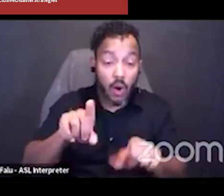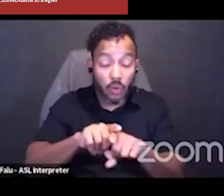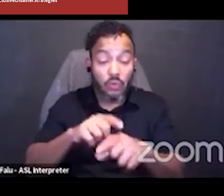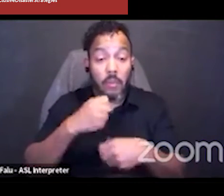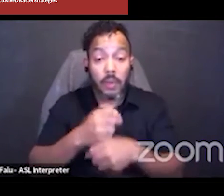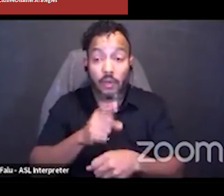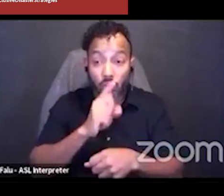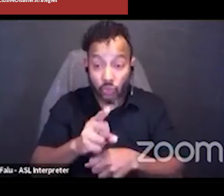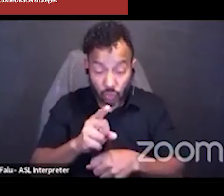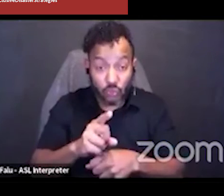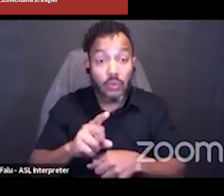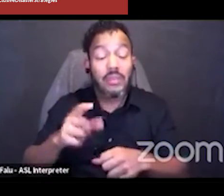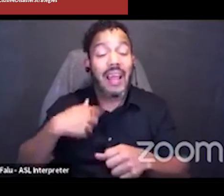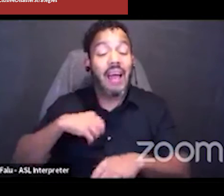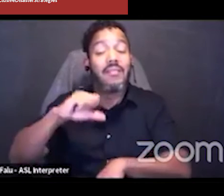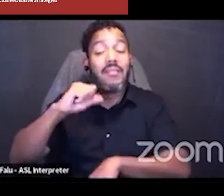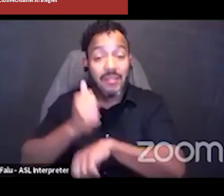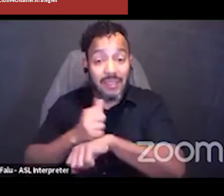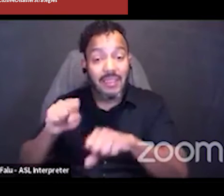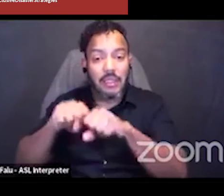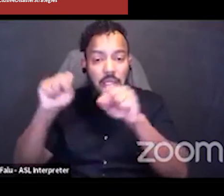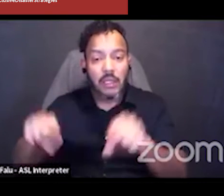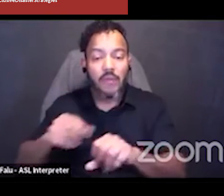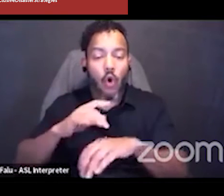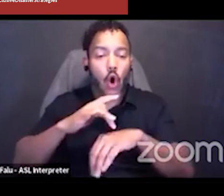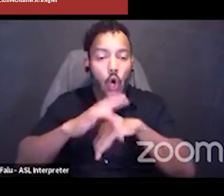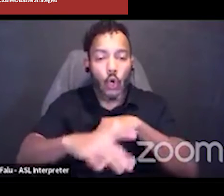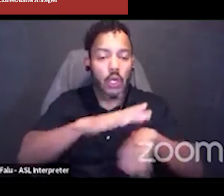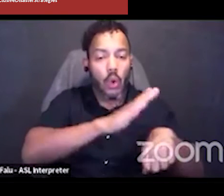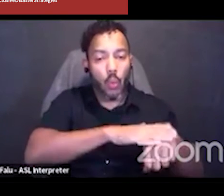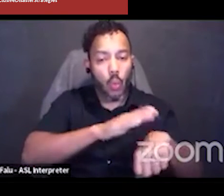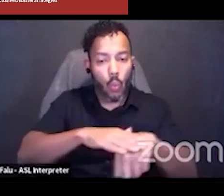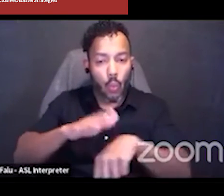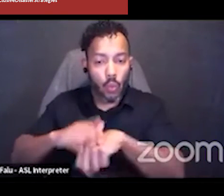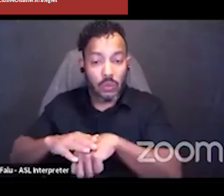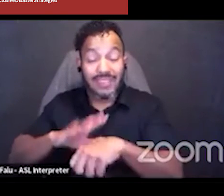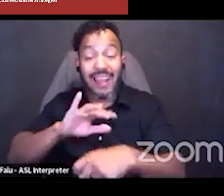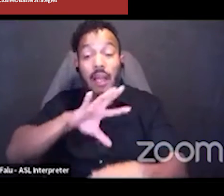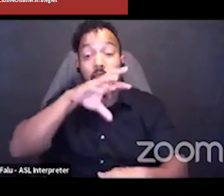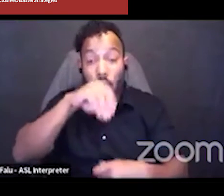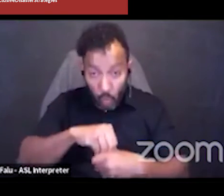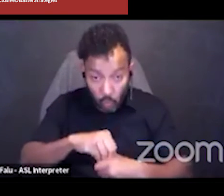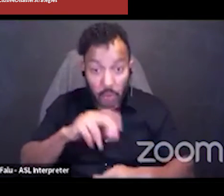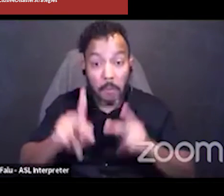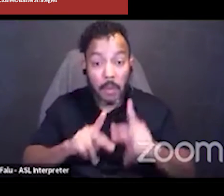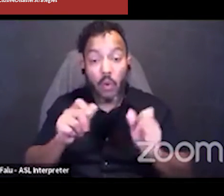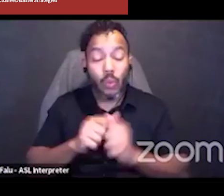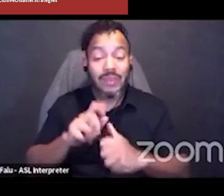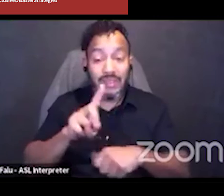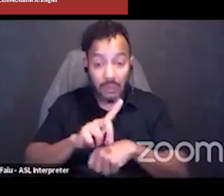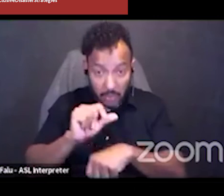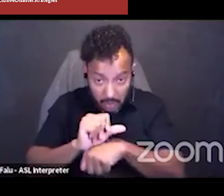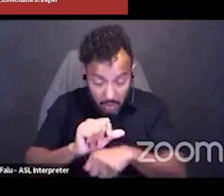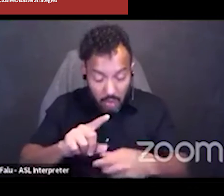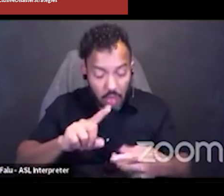systems and including people with disabilities, women and youth who are most affected by disasters.